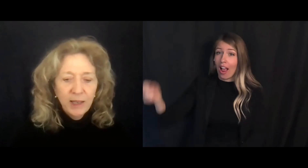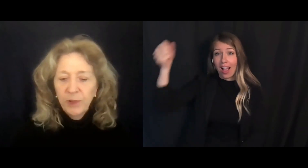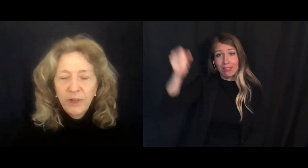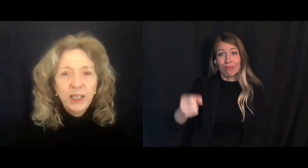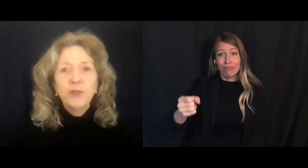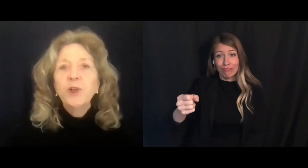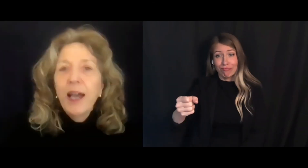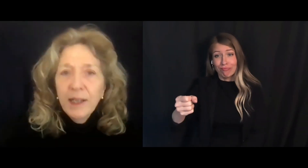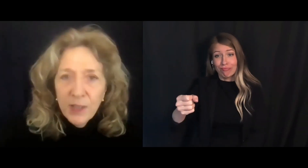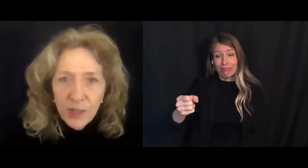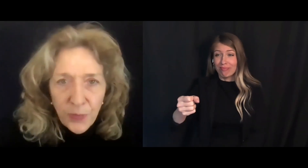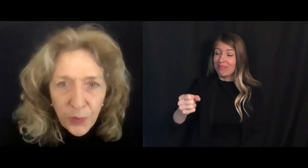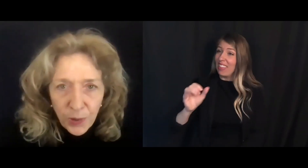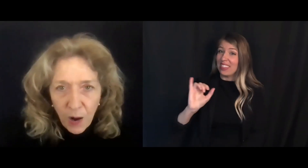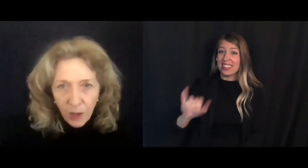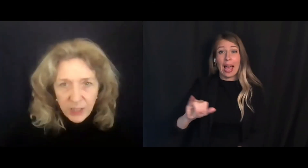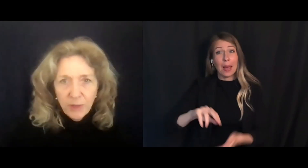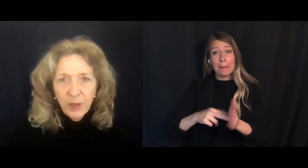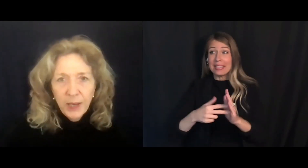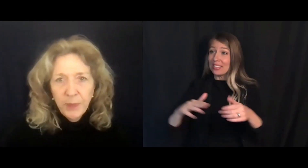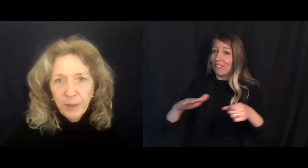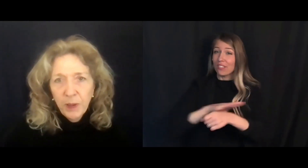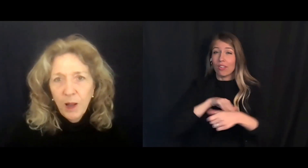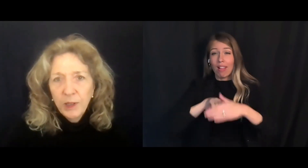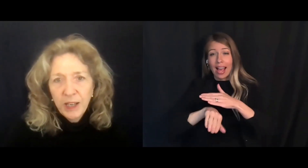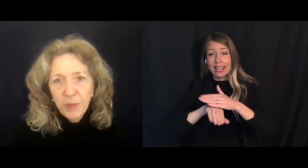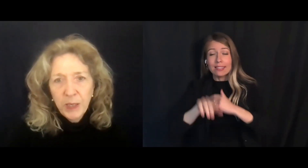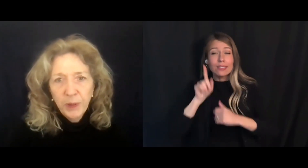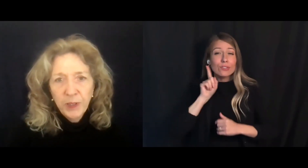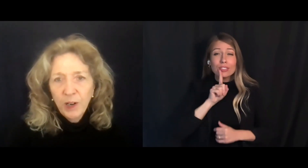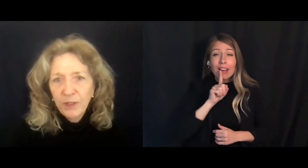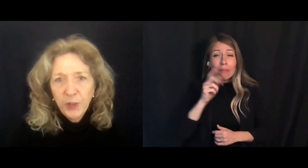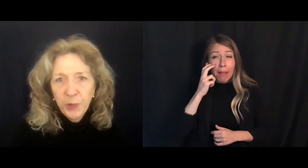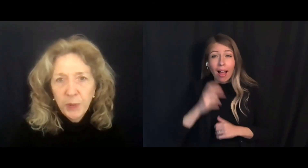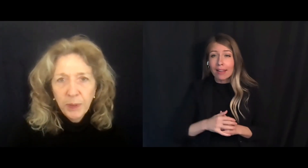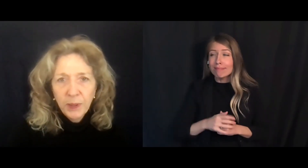that provides full access for all deafblind people, all deaf people, and hard of hearing people,